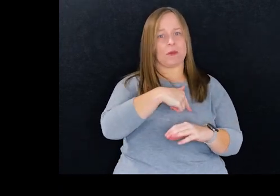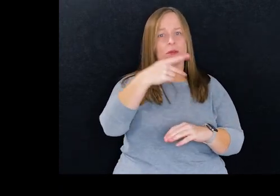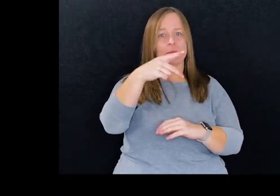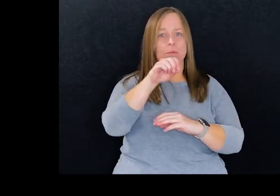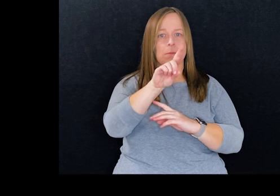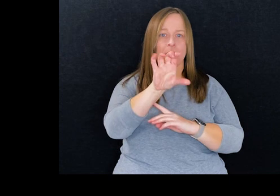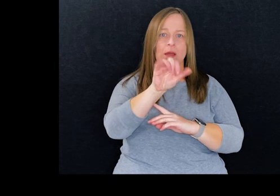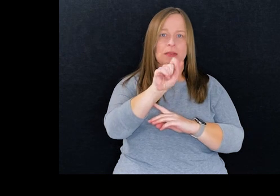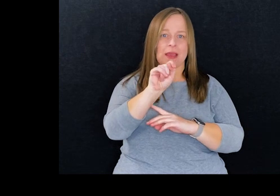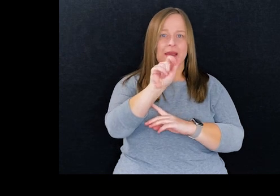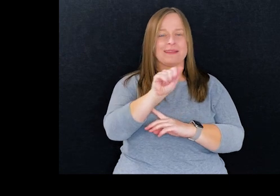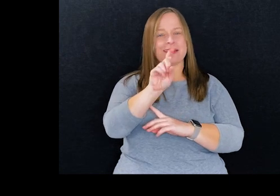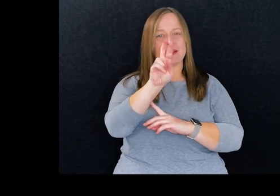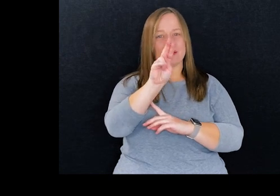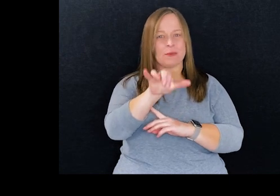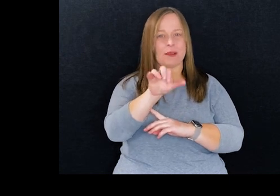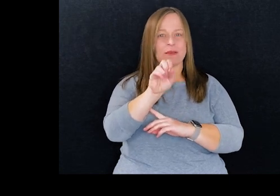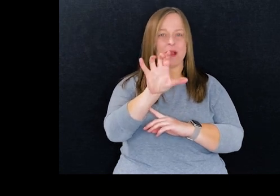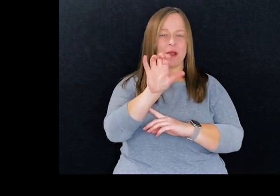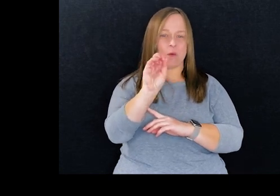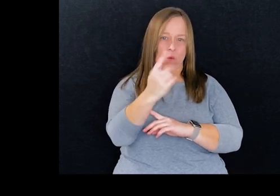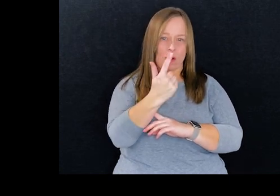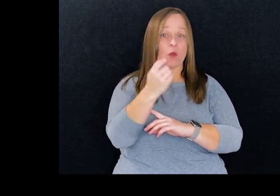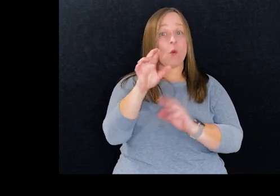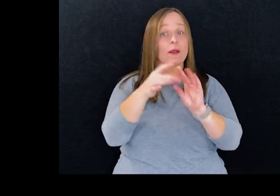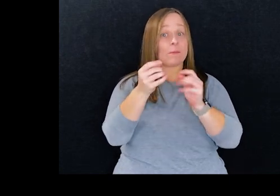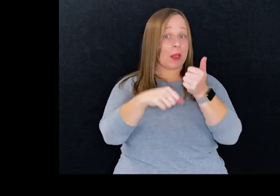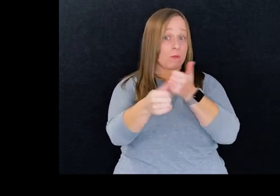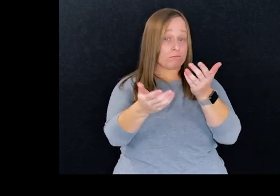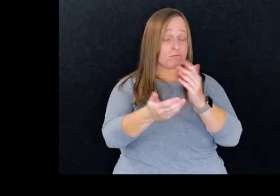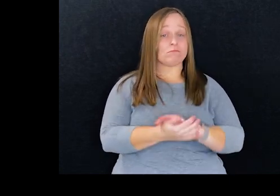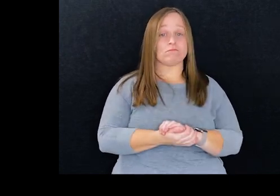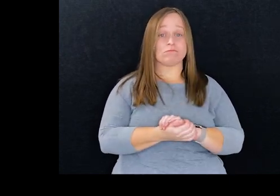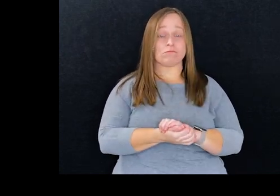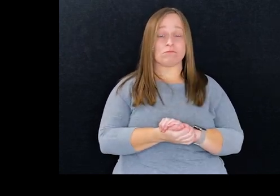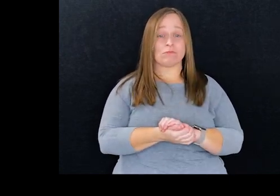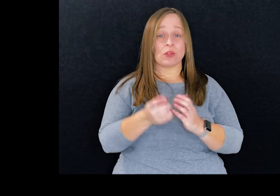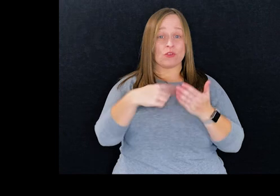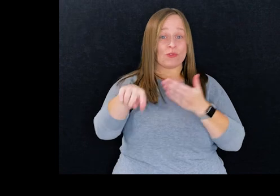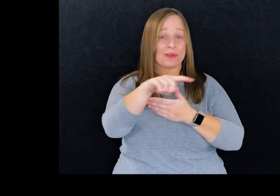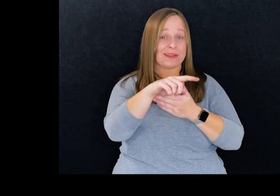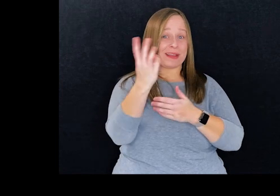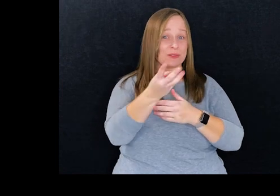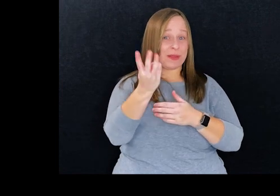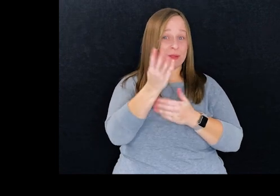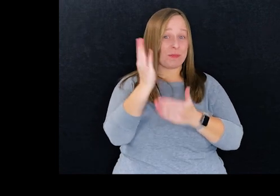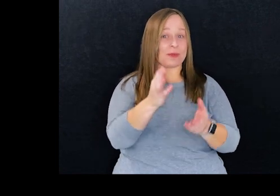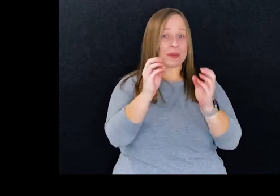please email podcast@drny.org or comment below. Tune in next Wednesday,